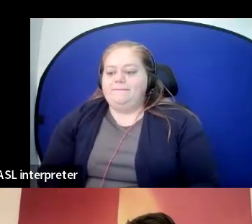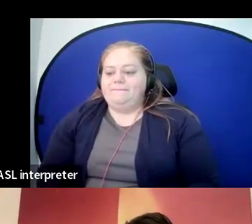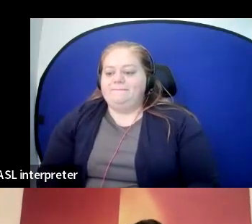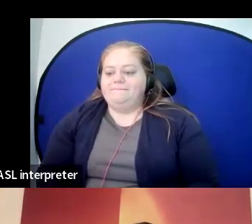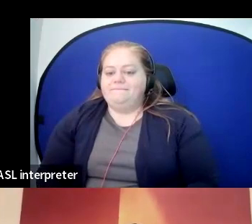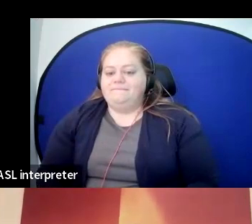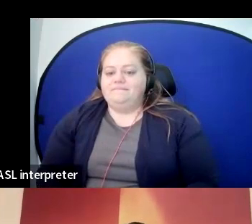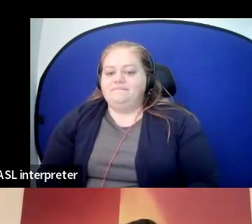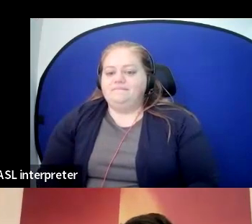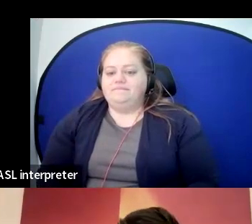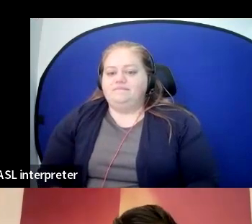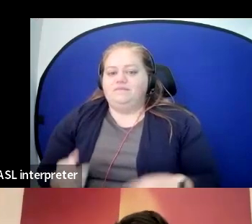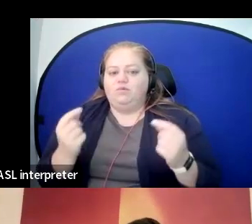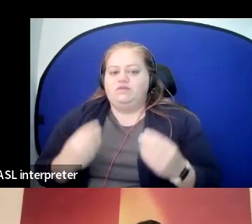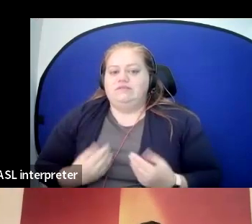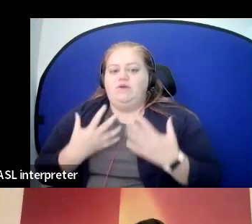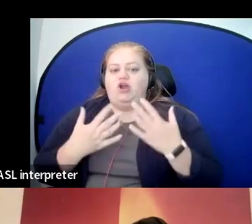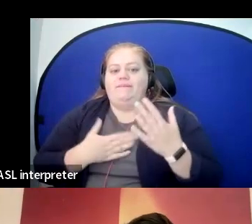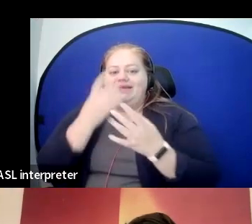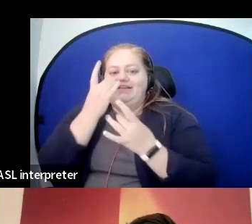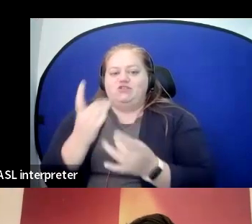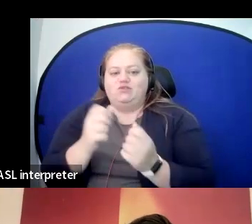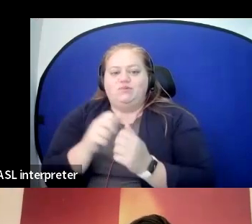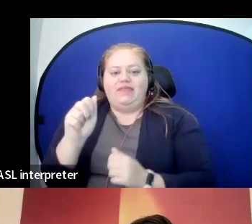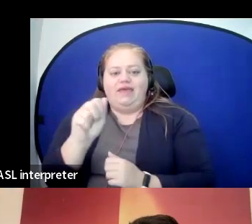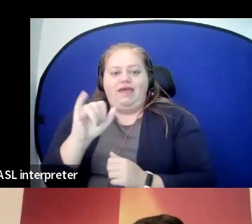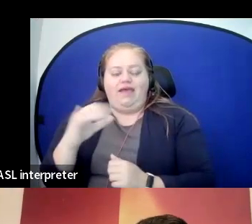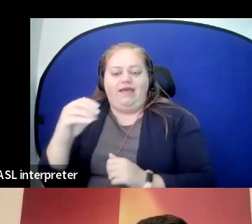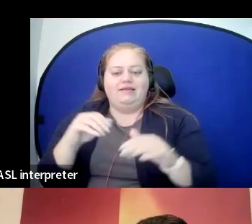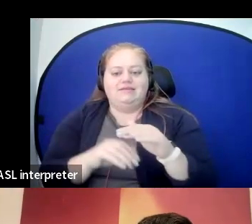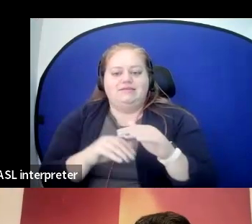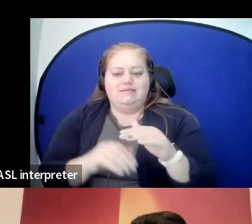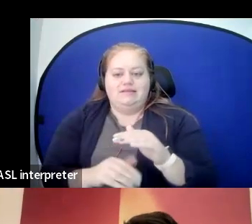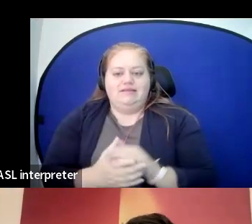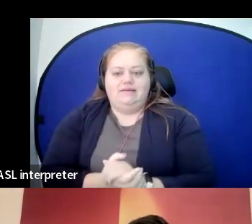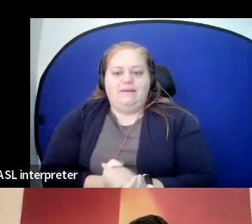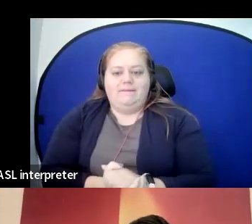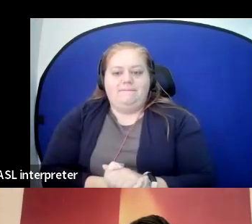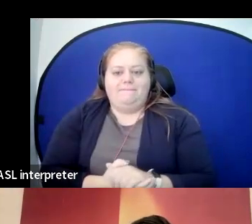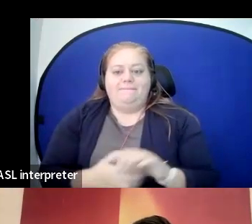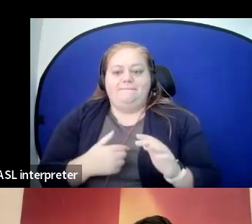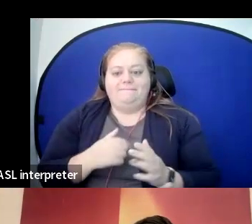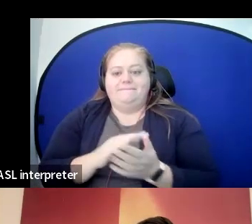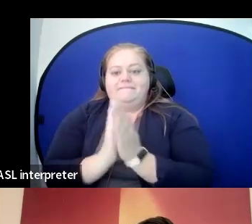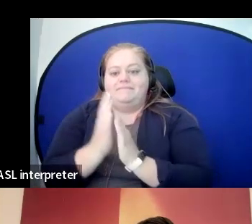So what sparked my interest in AI and accessibility? Well, I became interested in the intersection